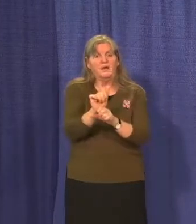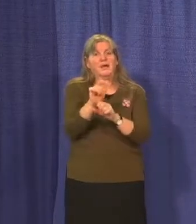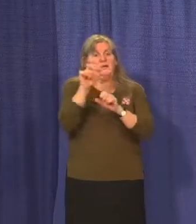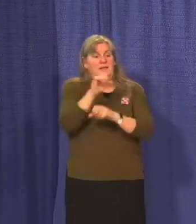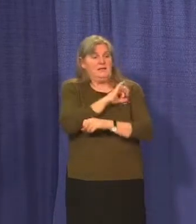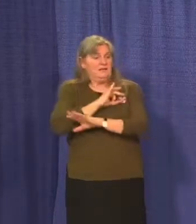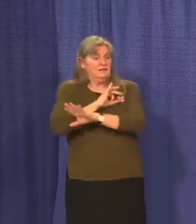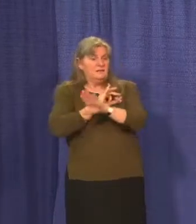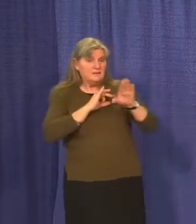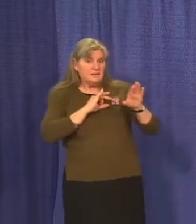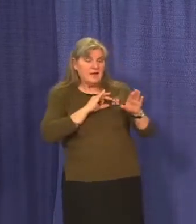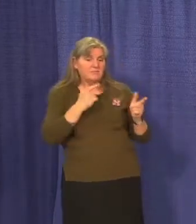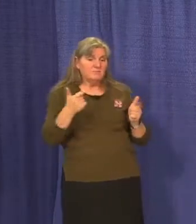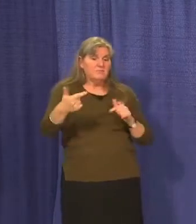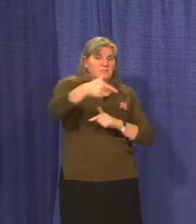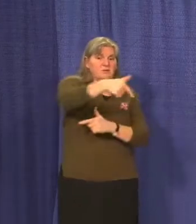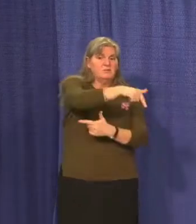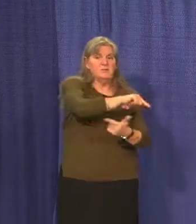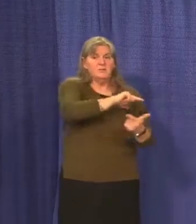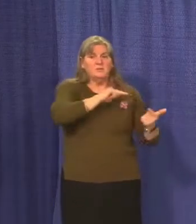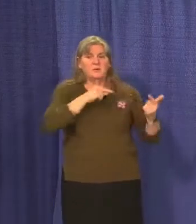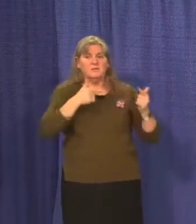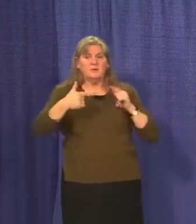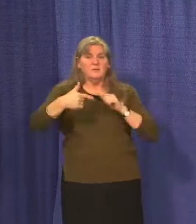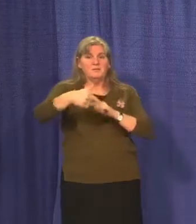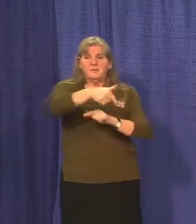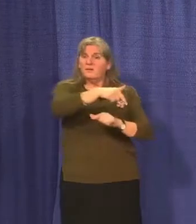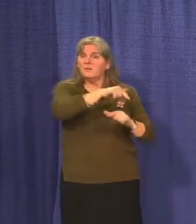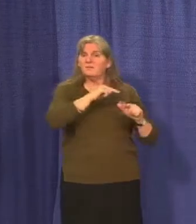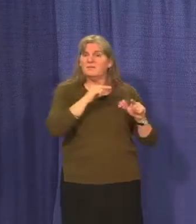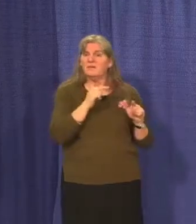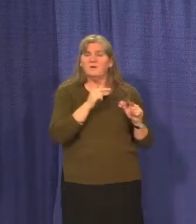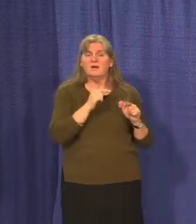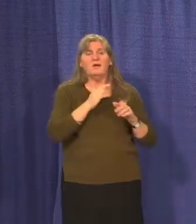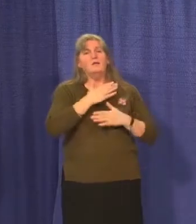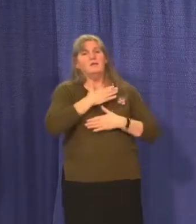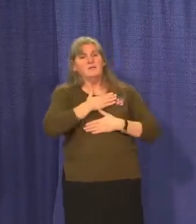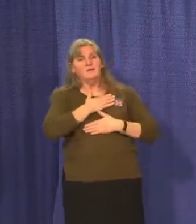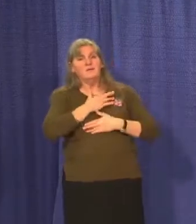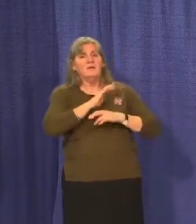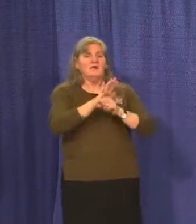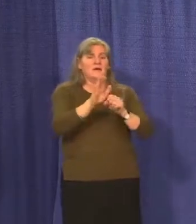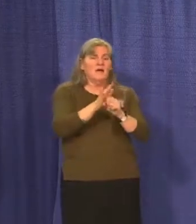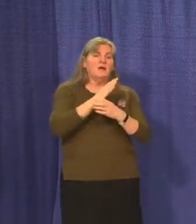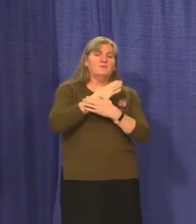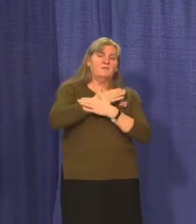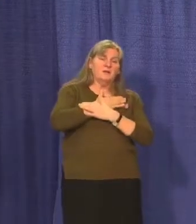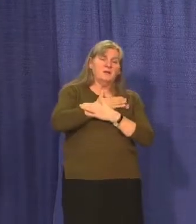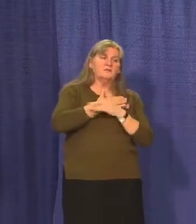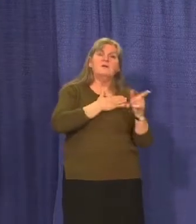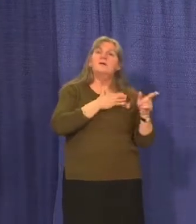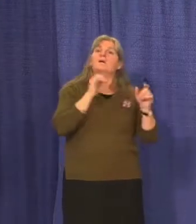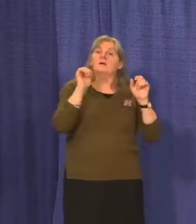We need our staff to rotate, and to be arrested. And we can do it.